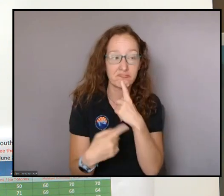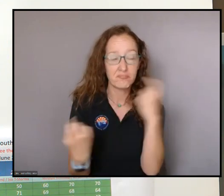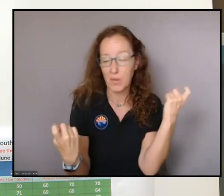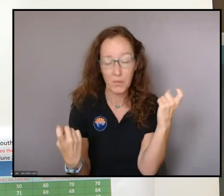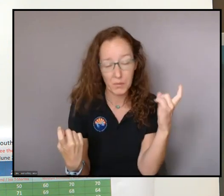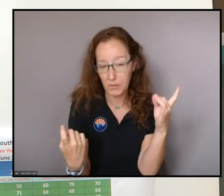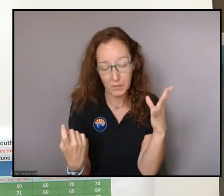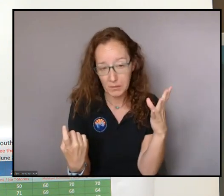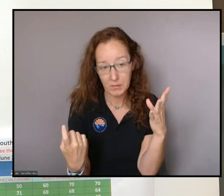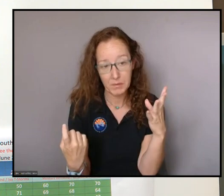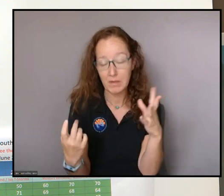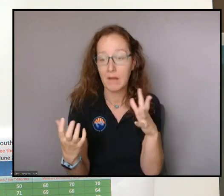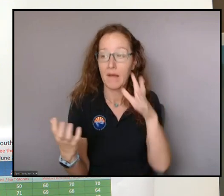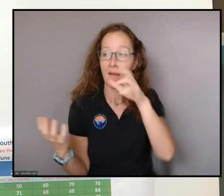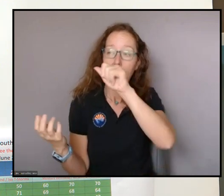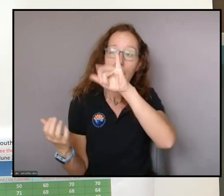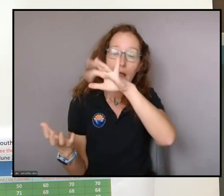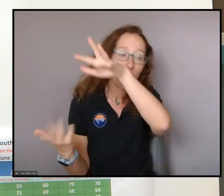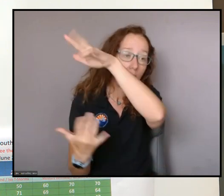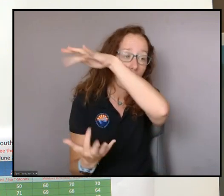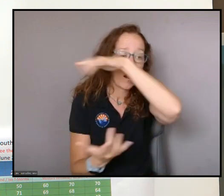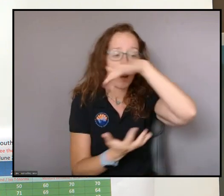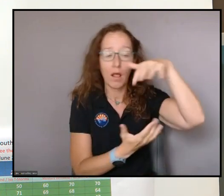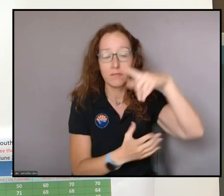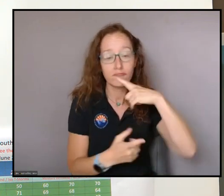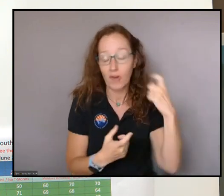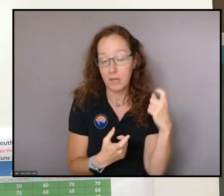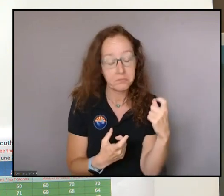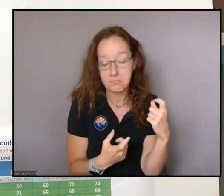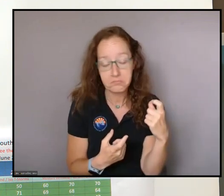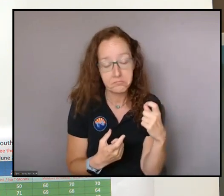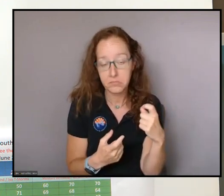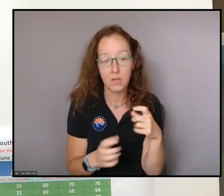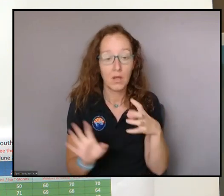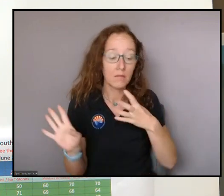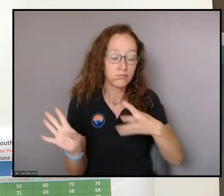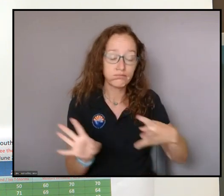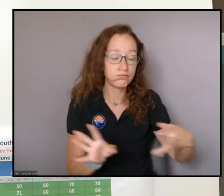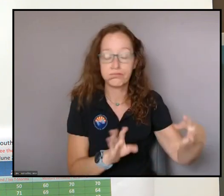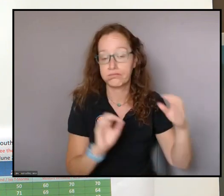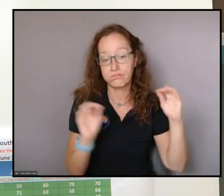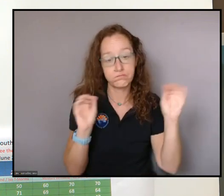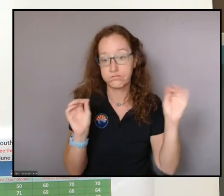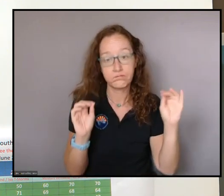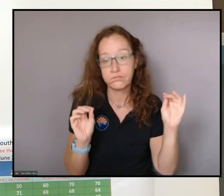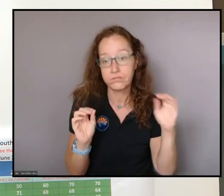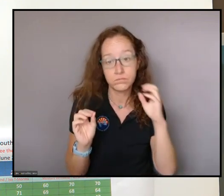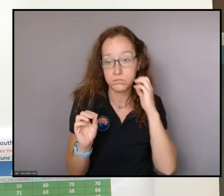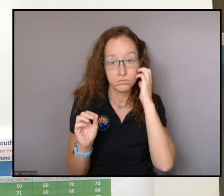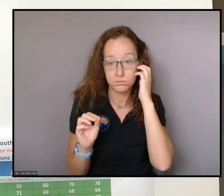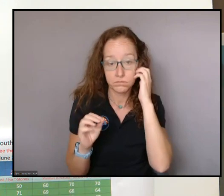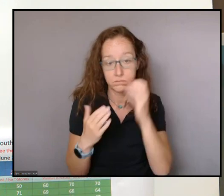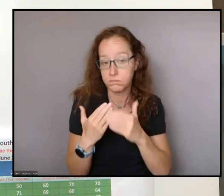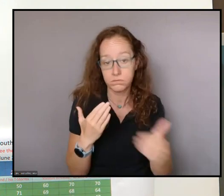we're not going to be seeing any significant winds, so green is good. Especially for firefighters. That's what we